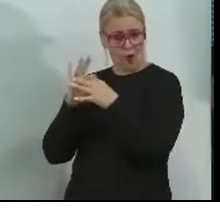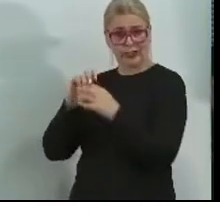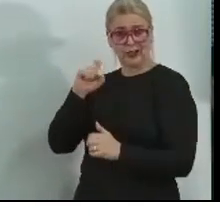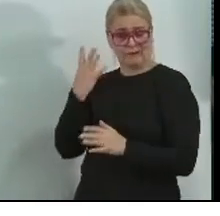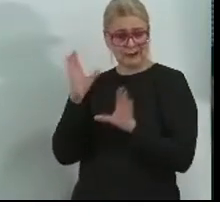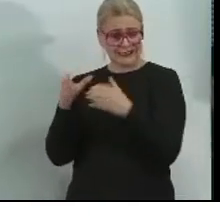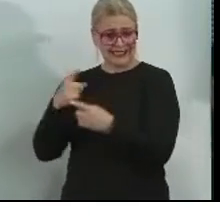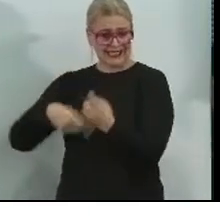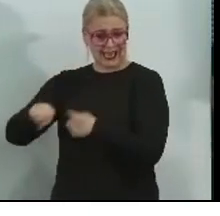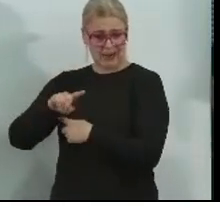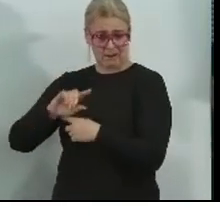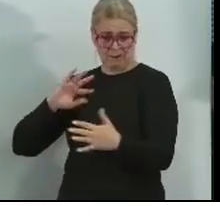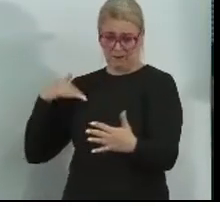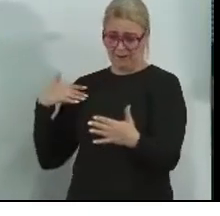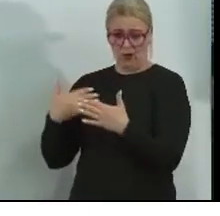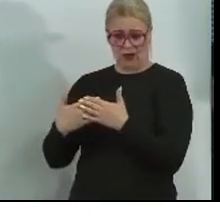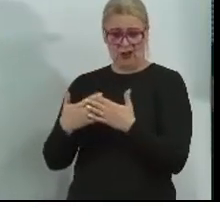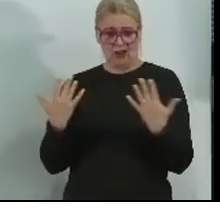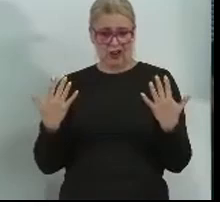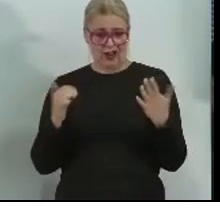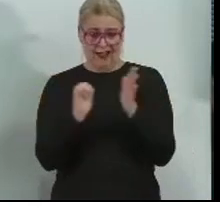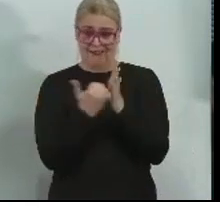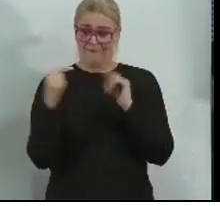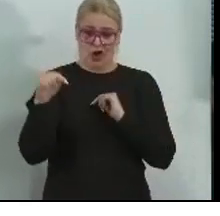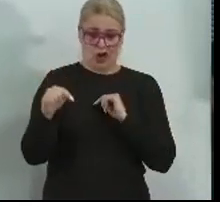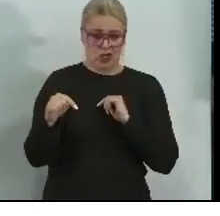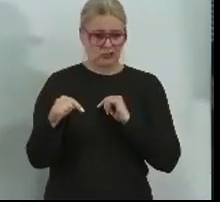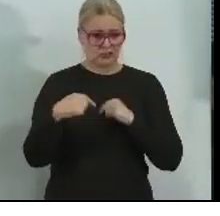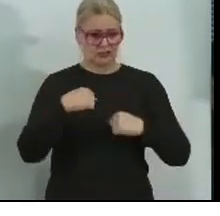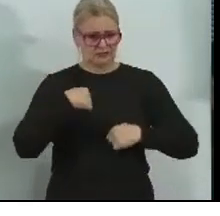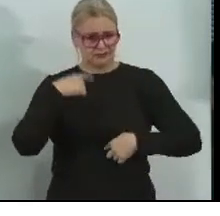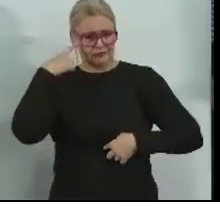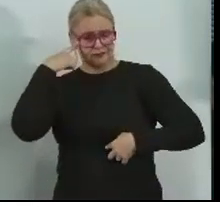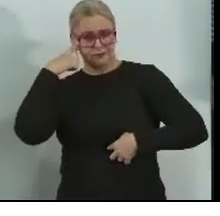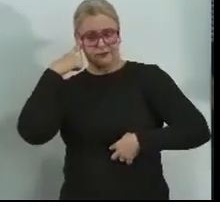And I think that for the sentiment we've heard this morning, we were being spoken